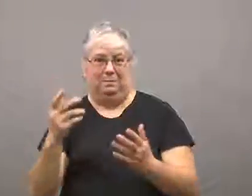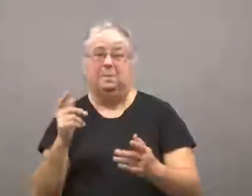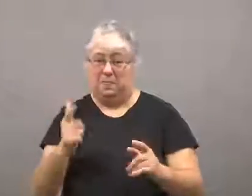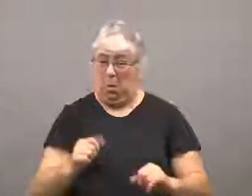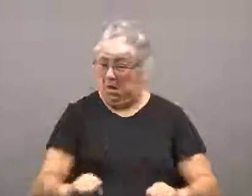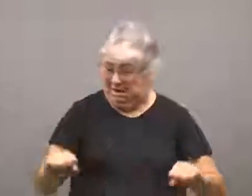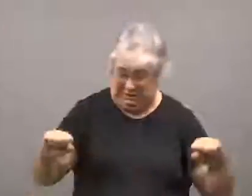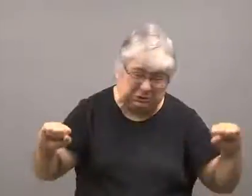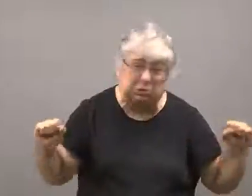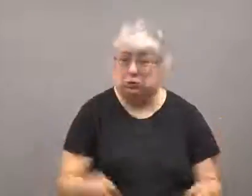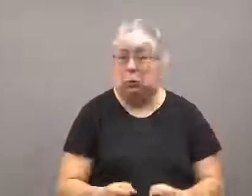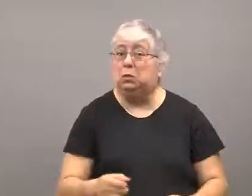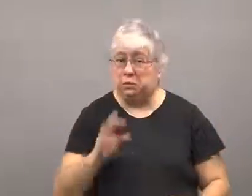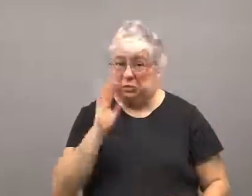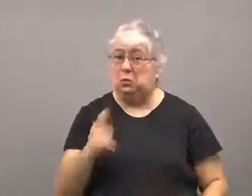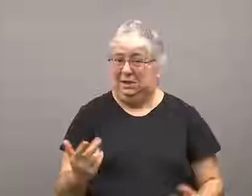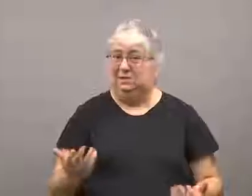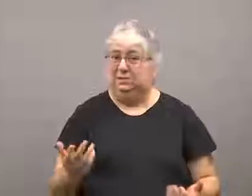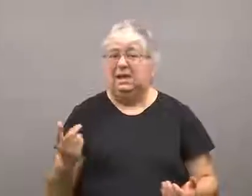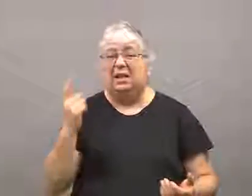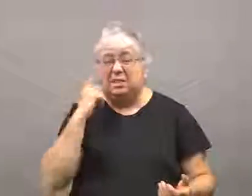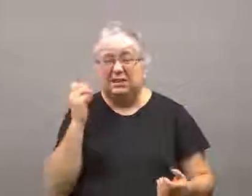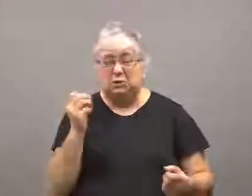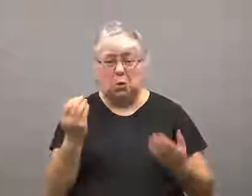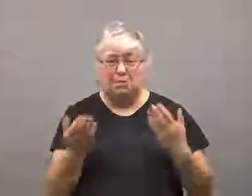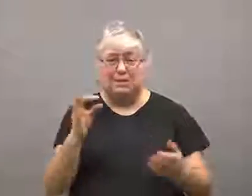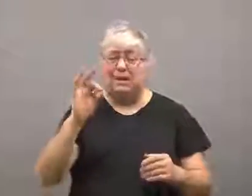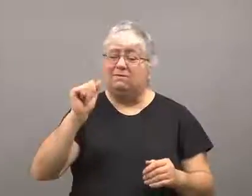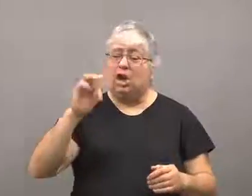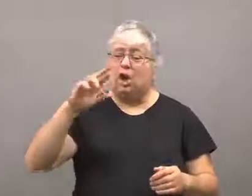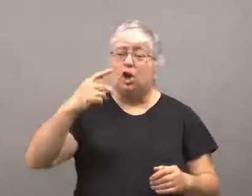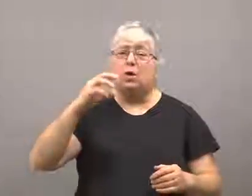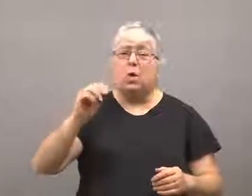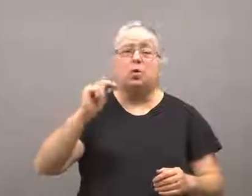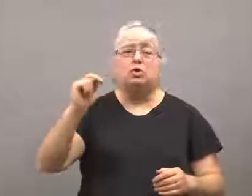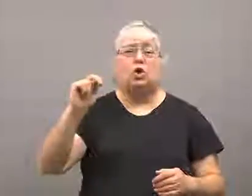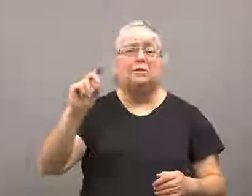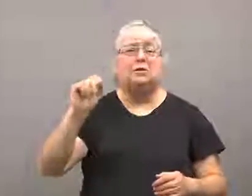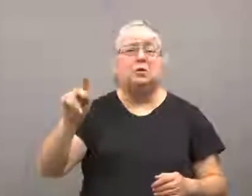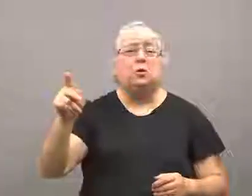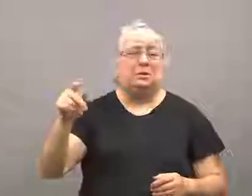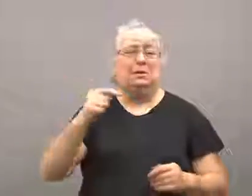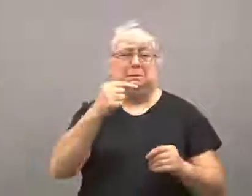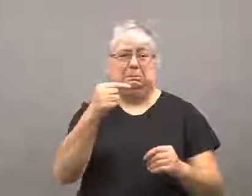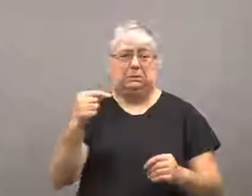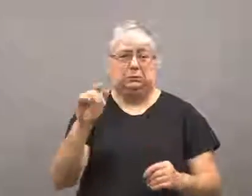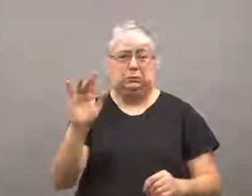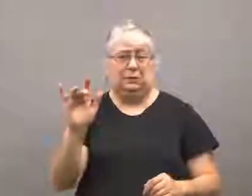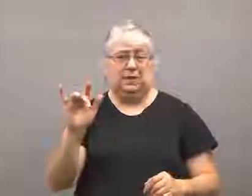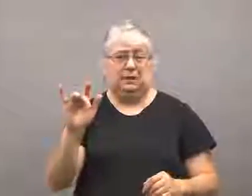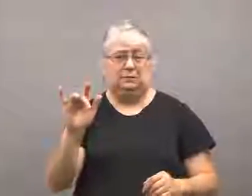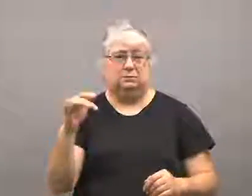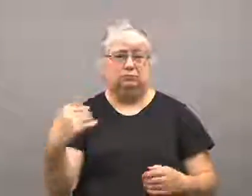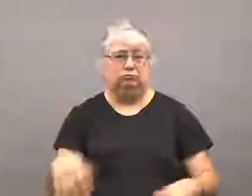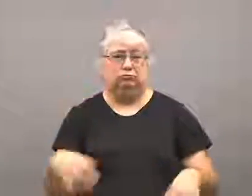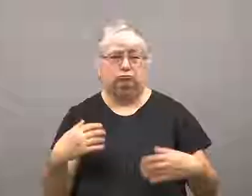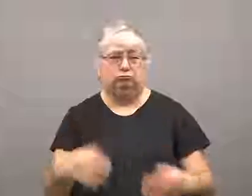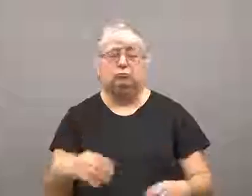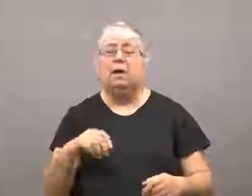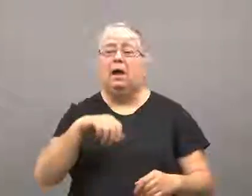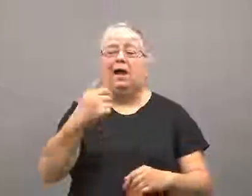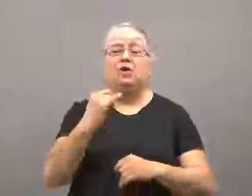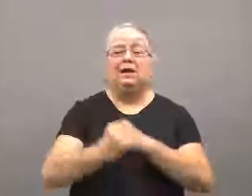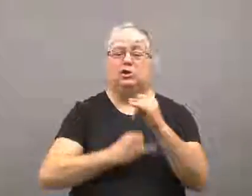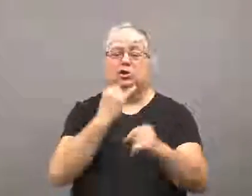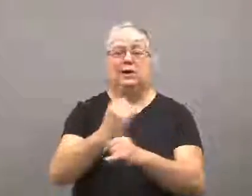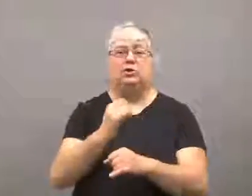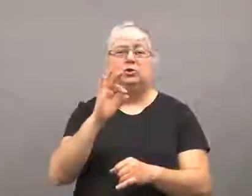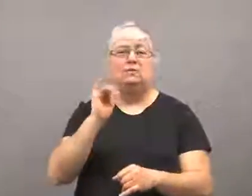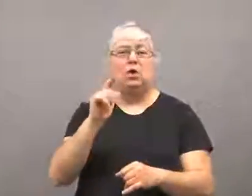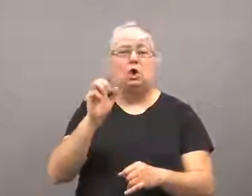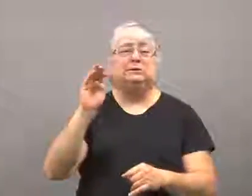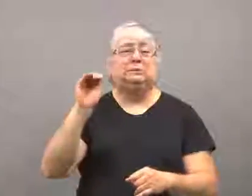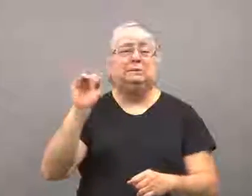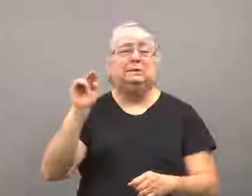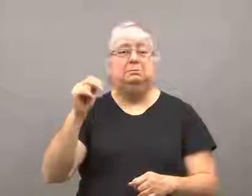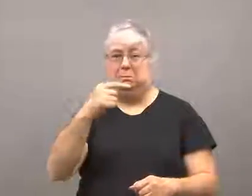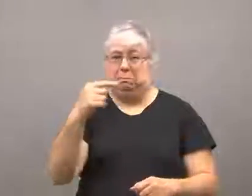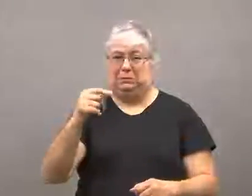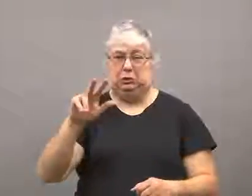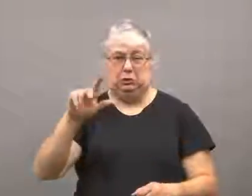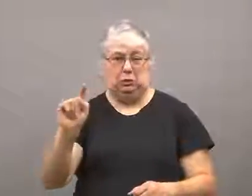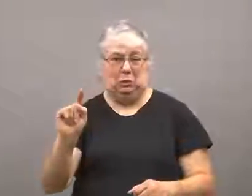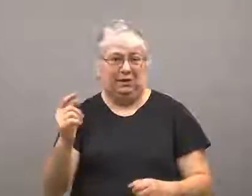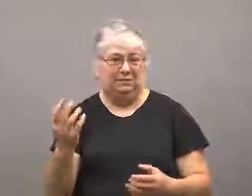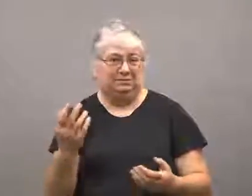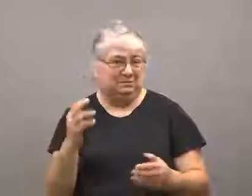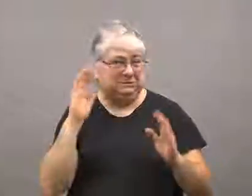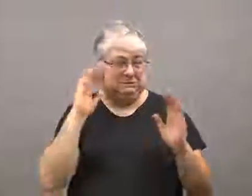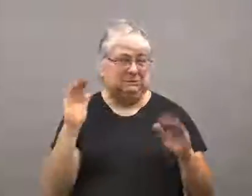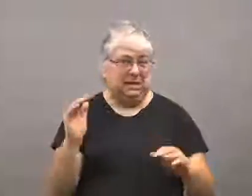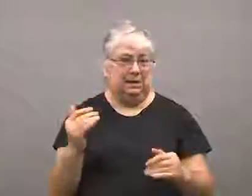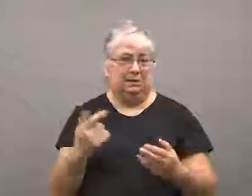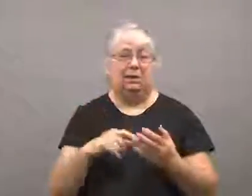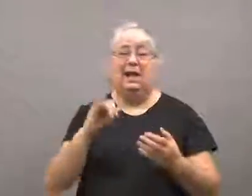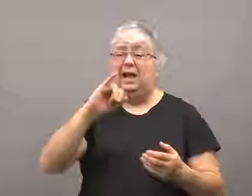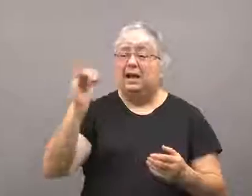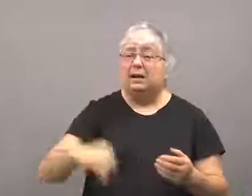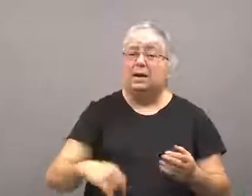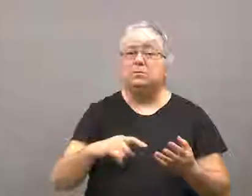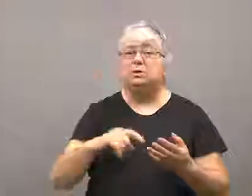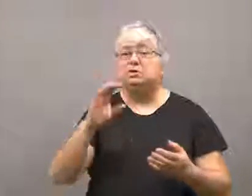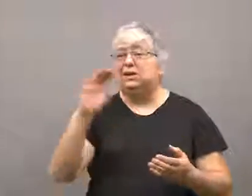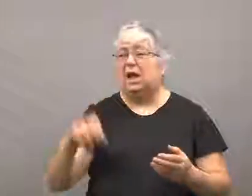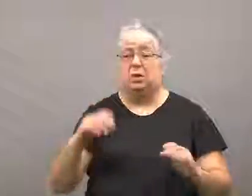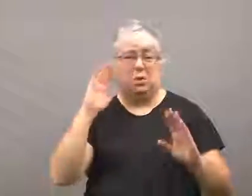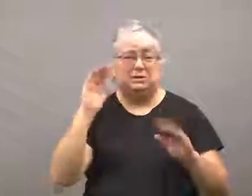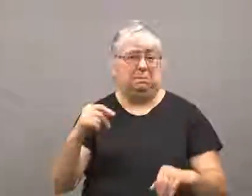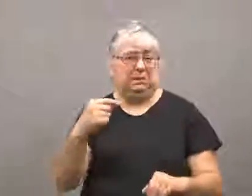It will result in COLD temperatures. Fargo, North Dakota expects -25 degrees.